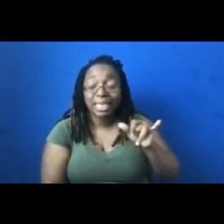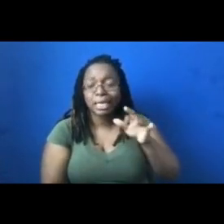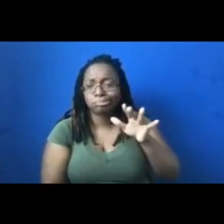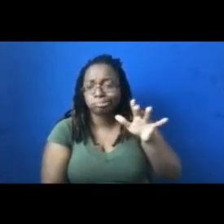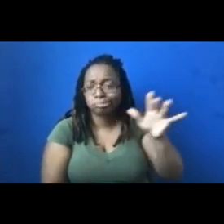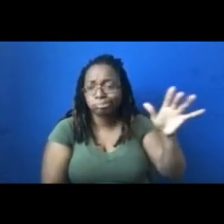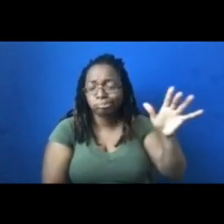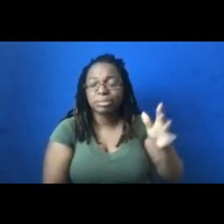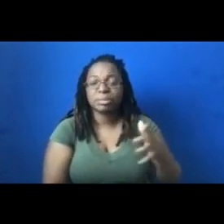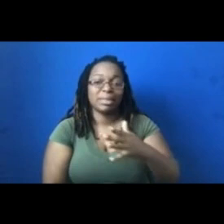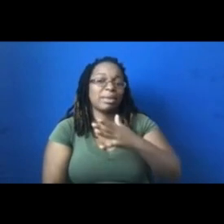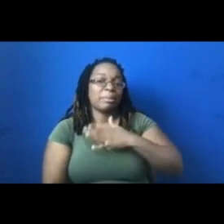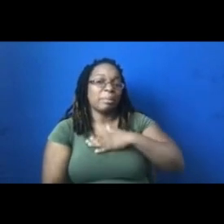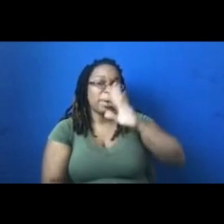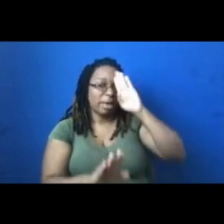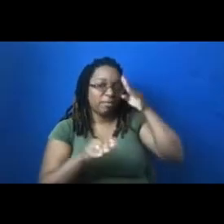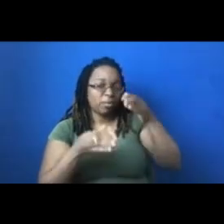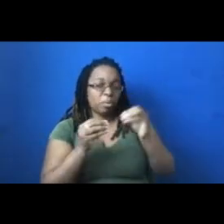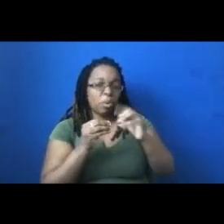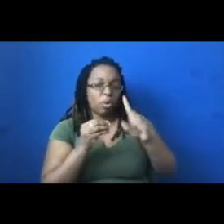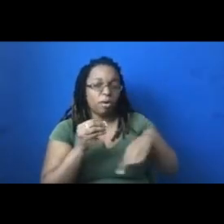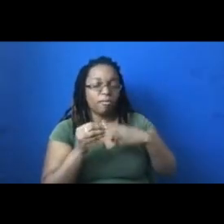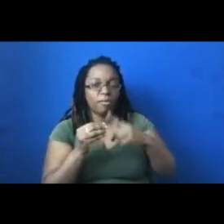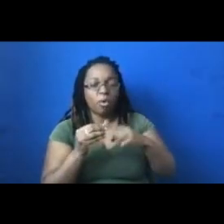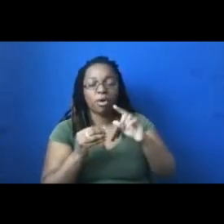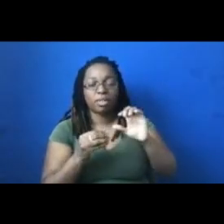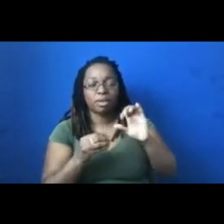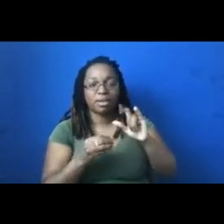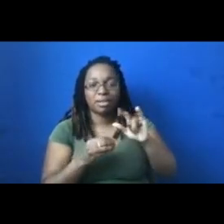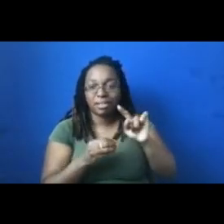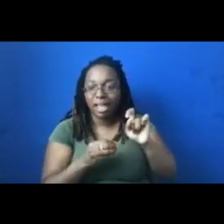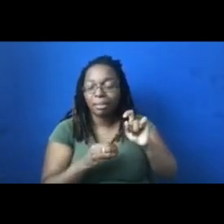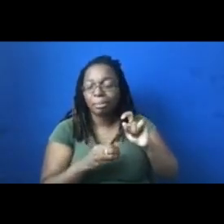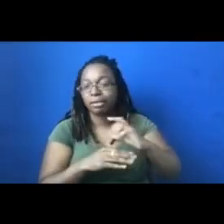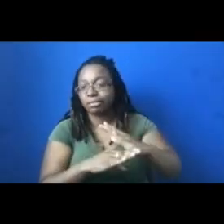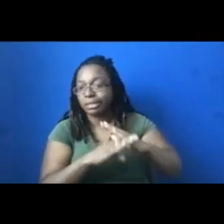much on the enhancing climate resilience piece today. So if